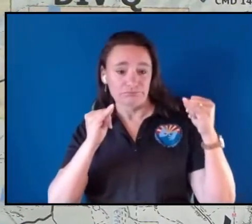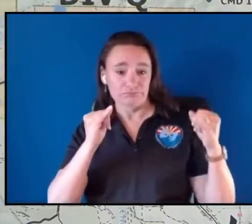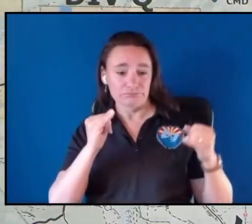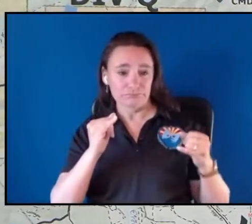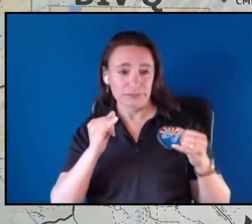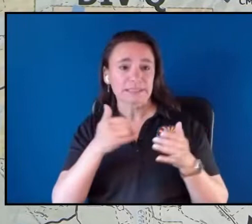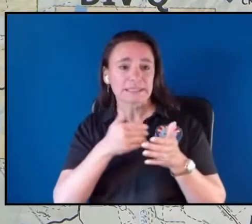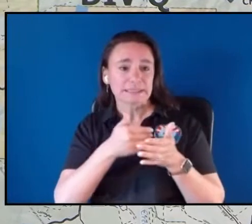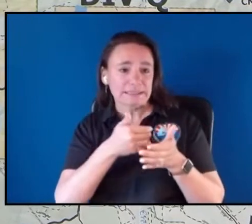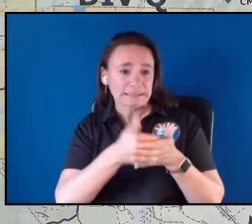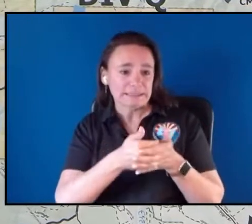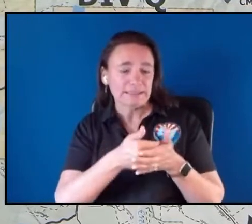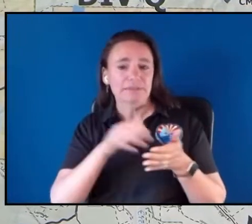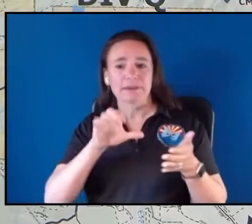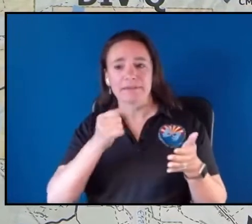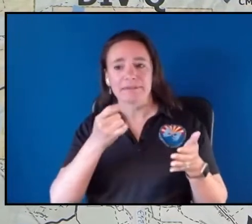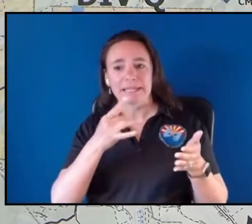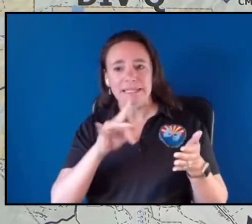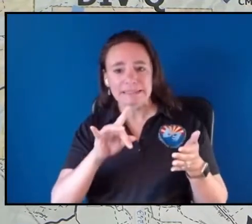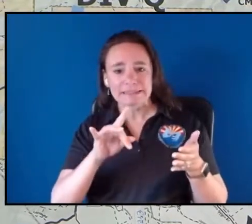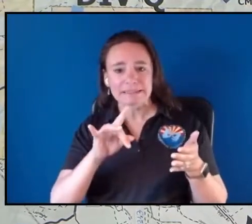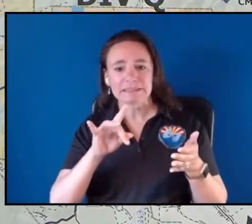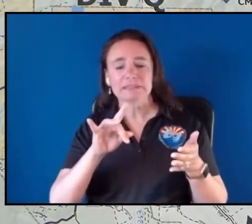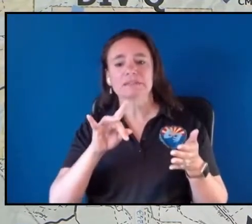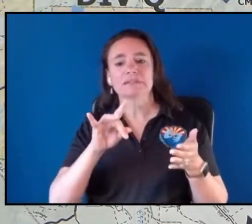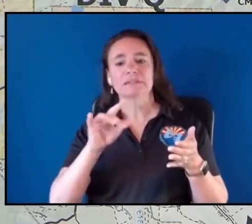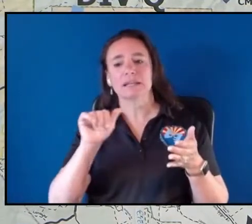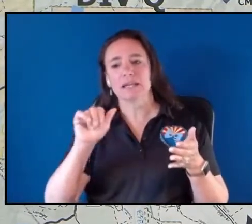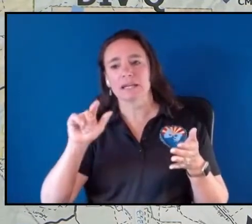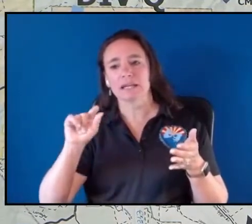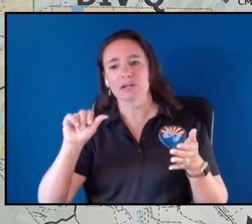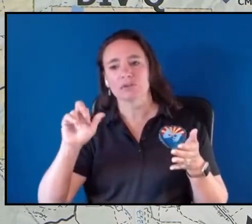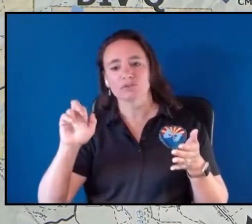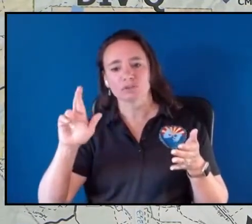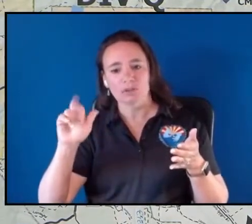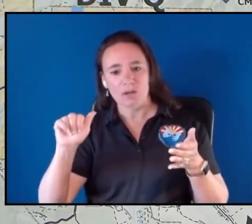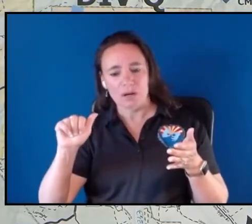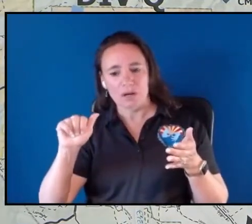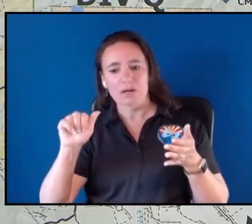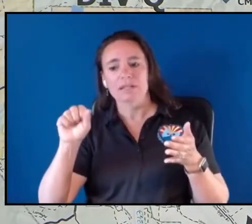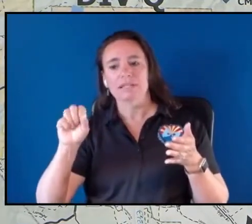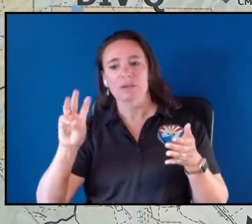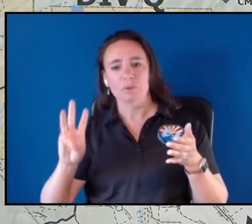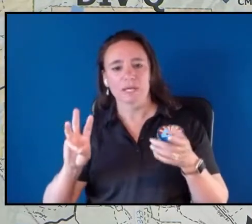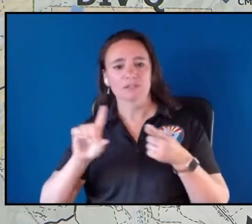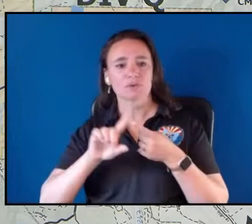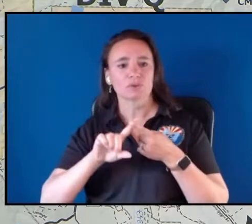goes back to the south along the western perimeter towards Serpent Lake, those heat signatures that we've been